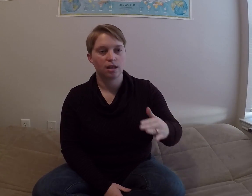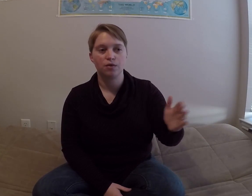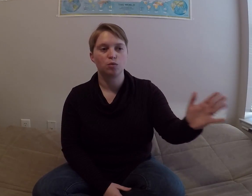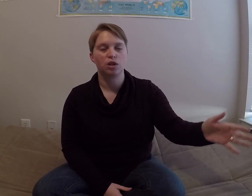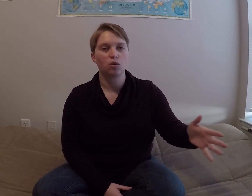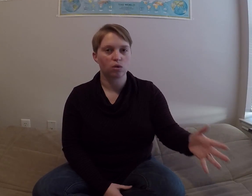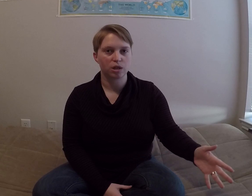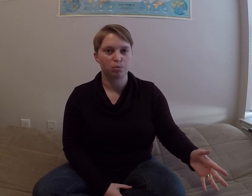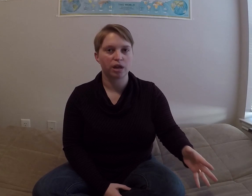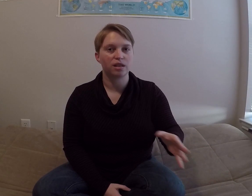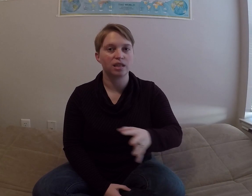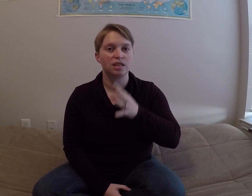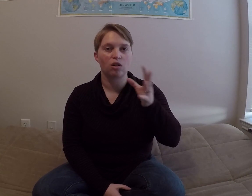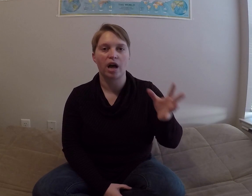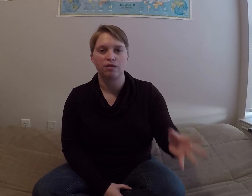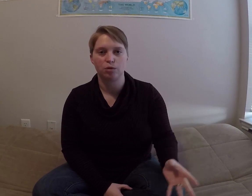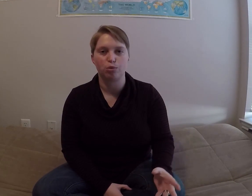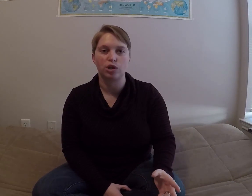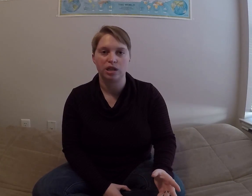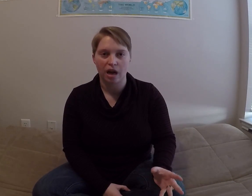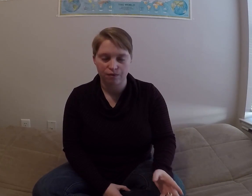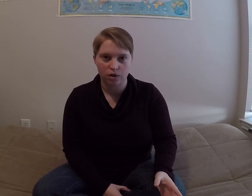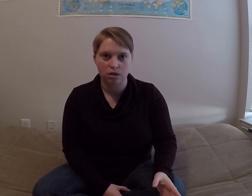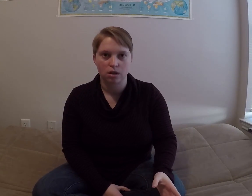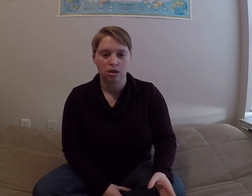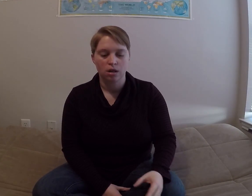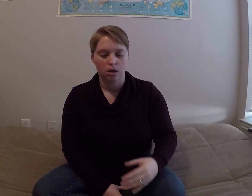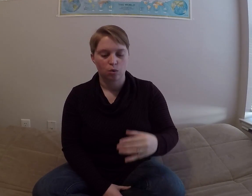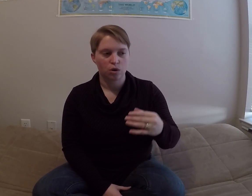Even with cochlear implant, they still have to put in effort